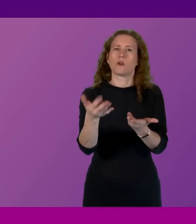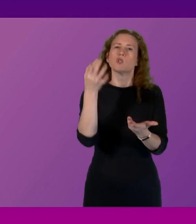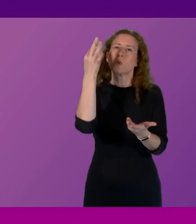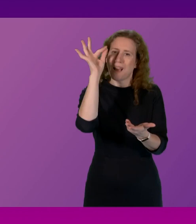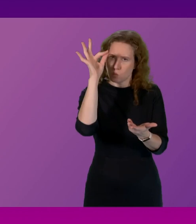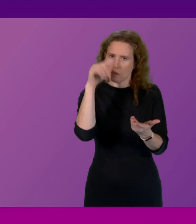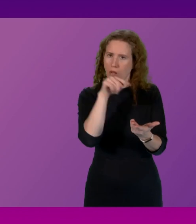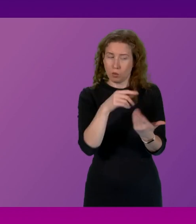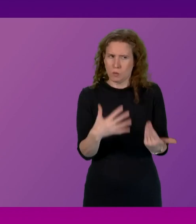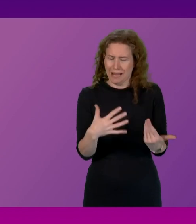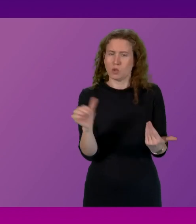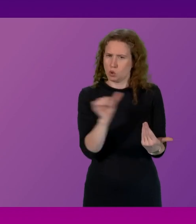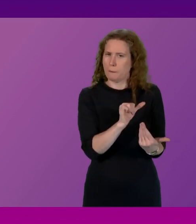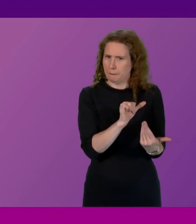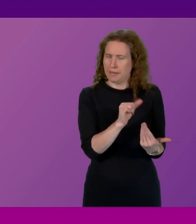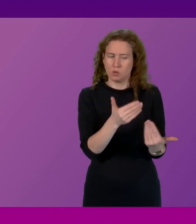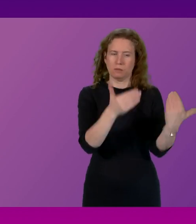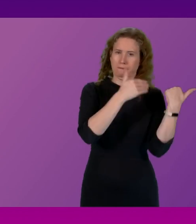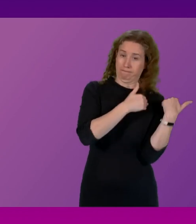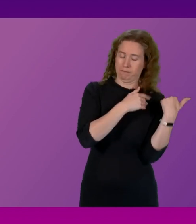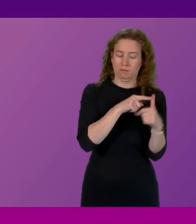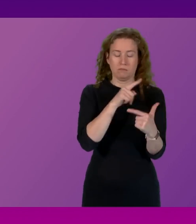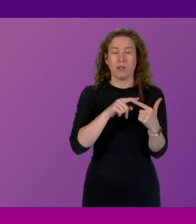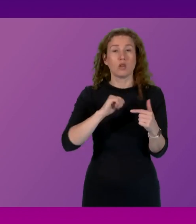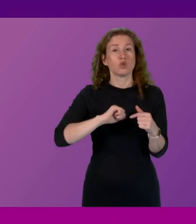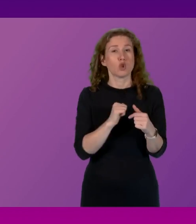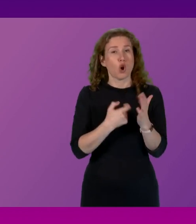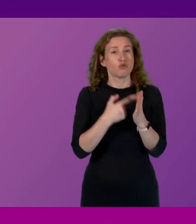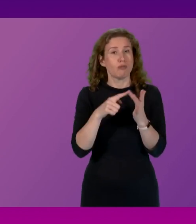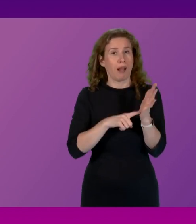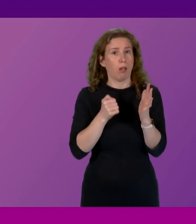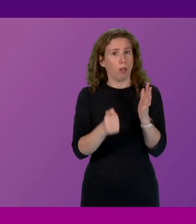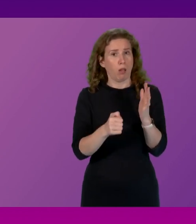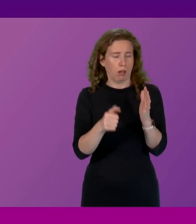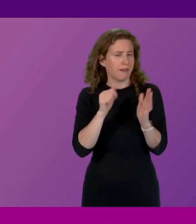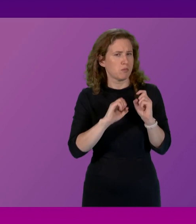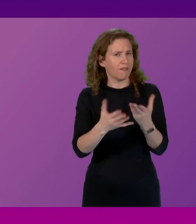Sharon Dowey may know that ScotRail has introduced alternative arrangements, with an emergency